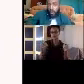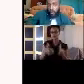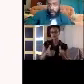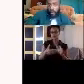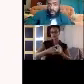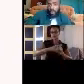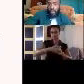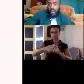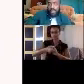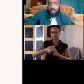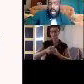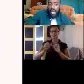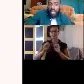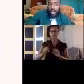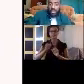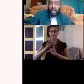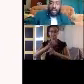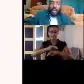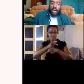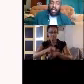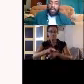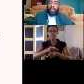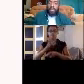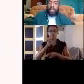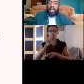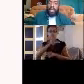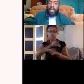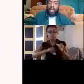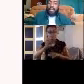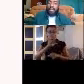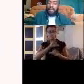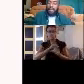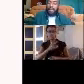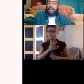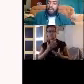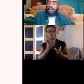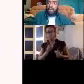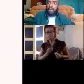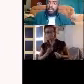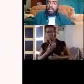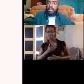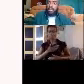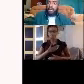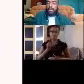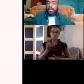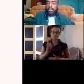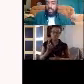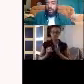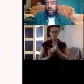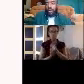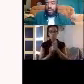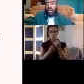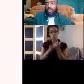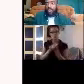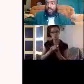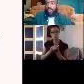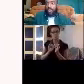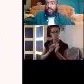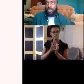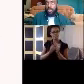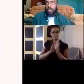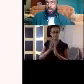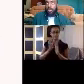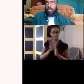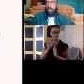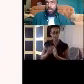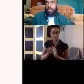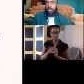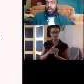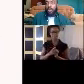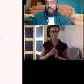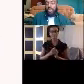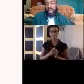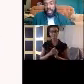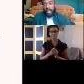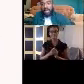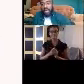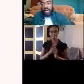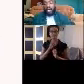one another, that is compassionate and is ultimately serving those within it? Well,